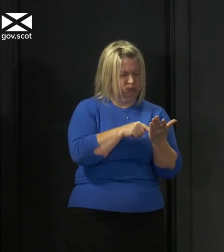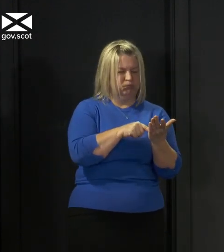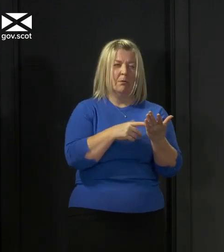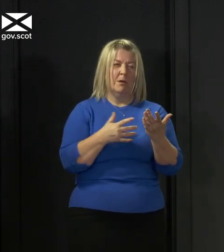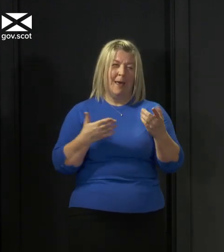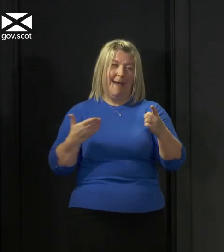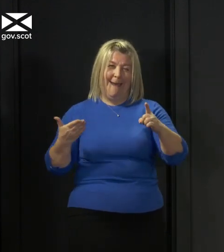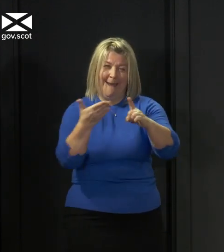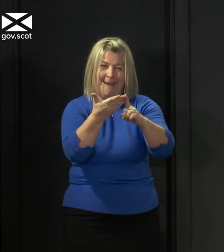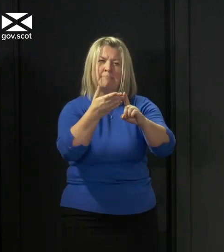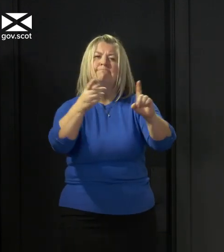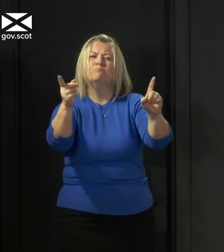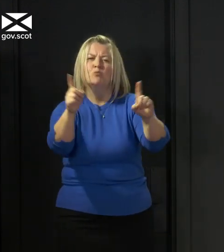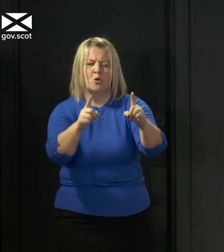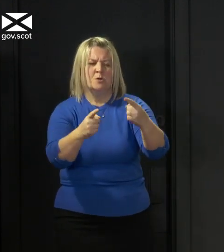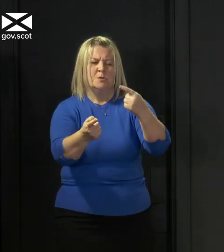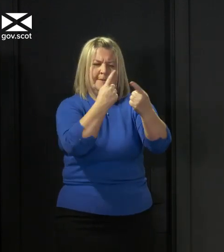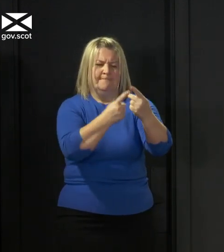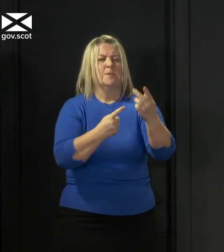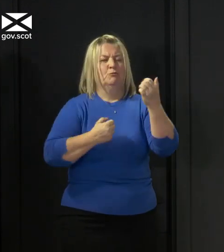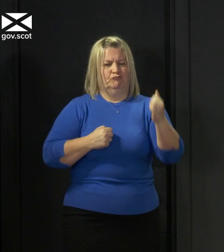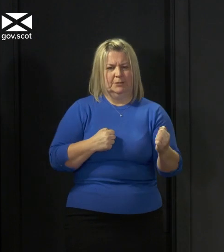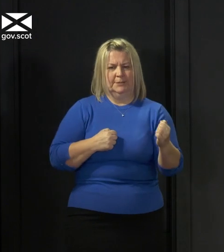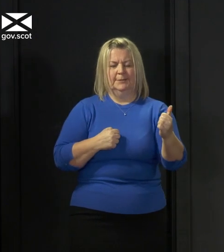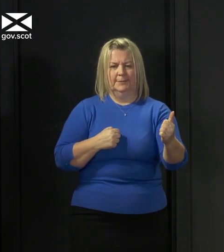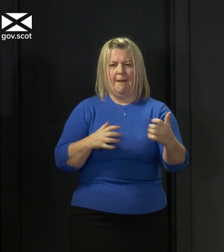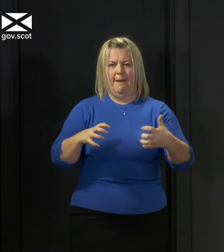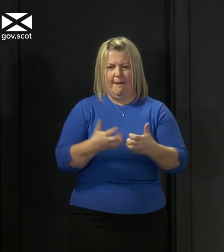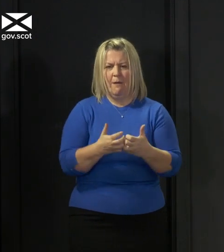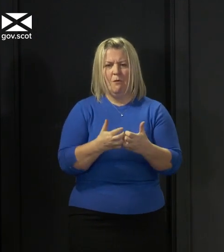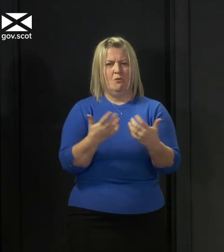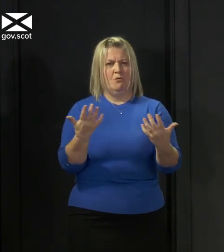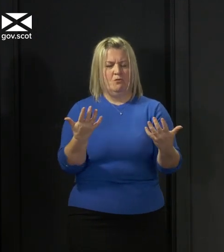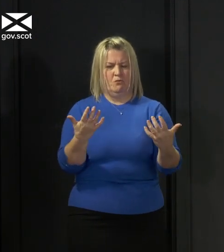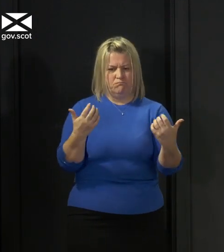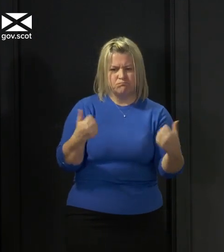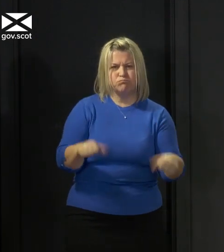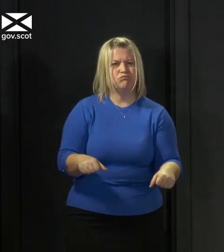need to take account of particularly this absolute necessity to keep what's